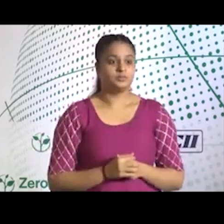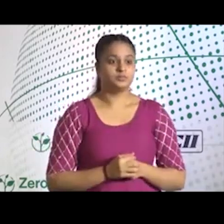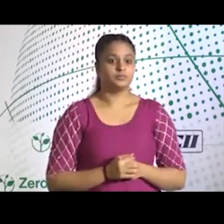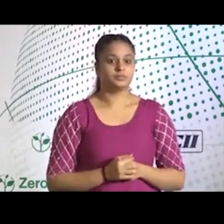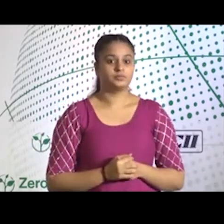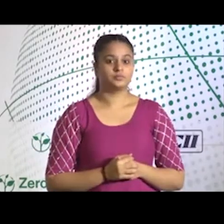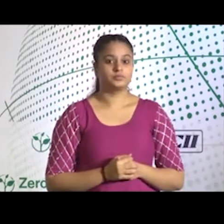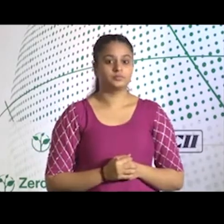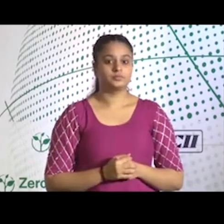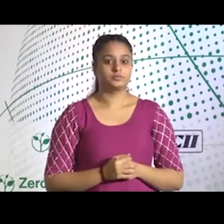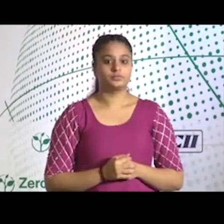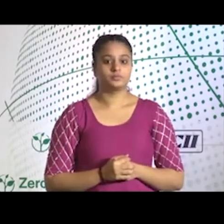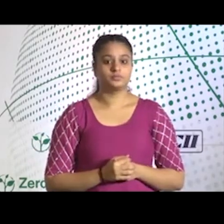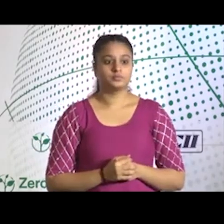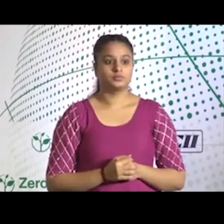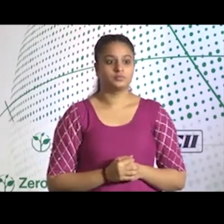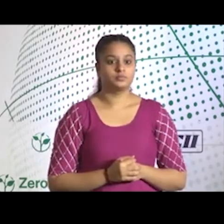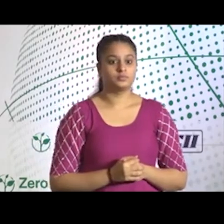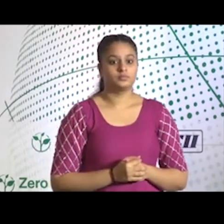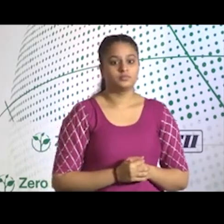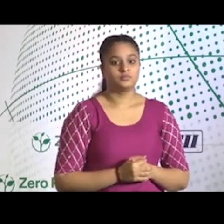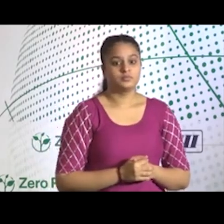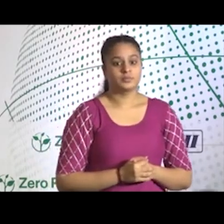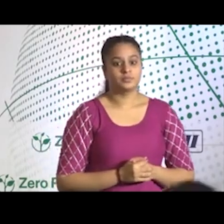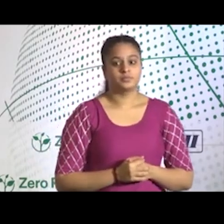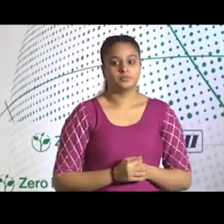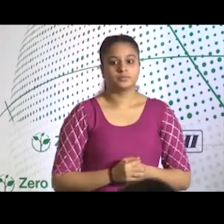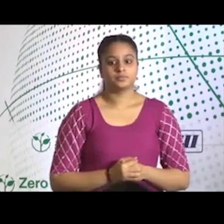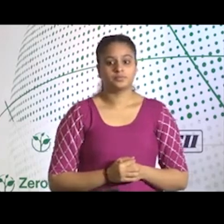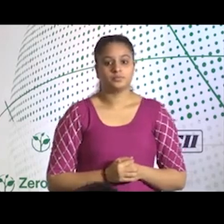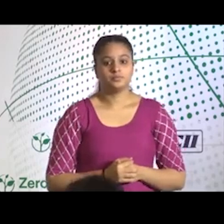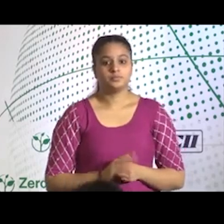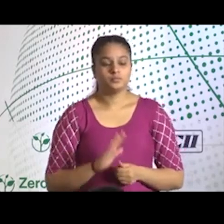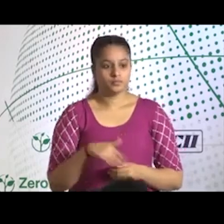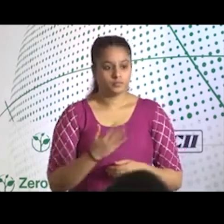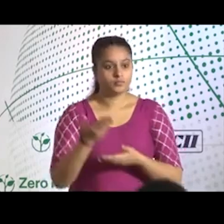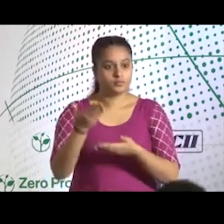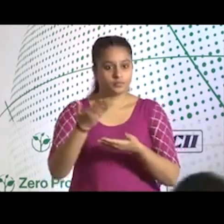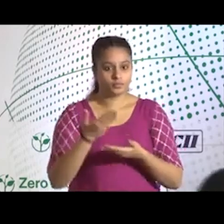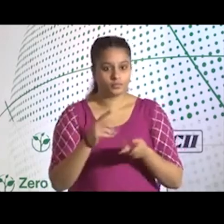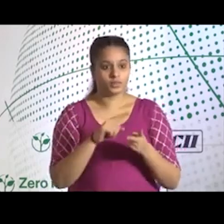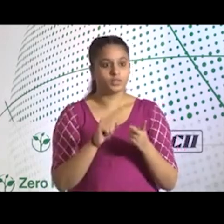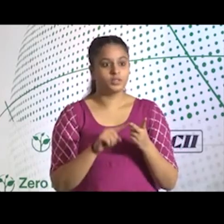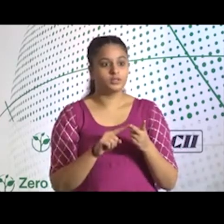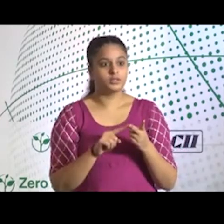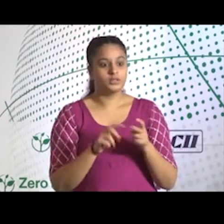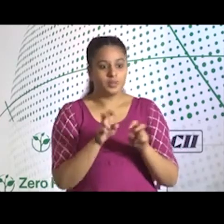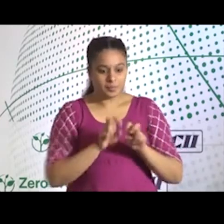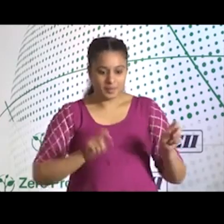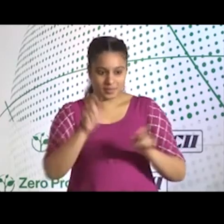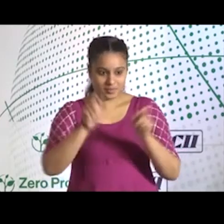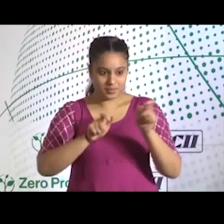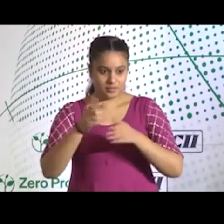Ms.. Cherian, if we can have you on stage, please. I'd also like to invite all the other panelists.